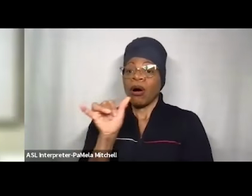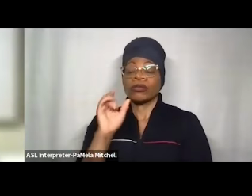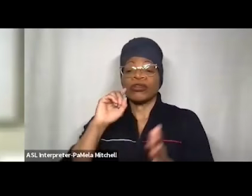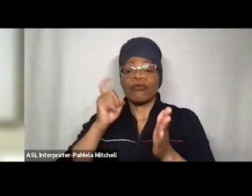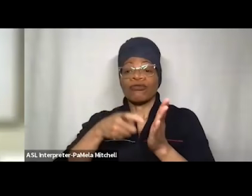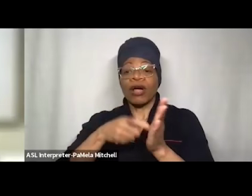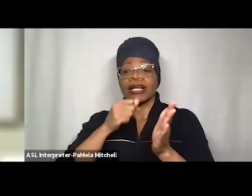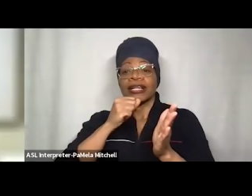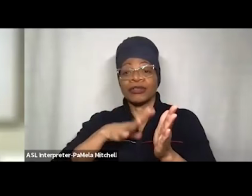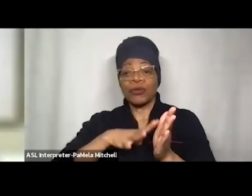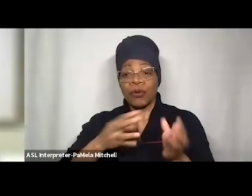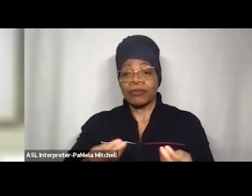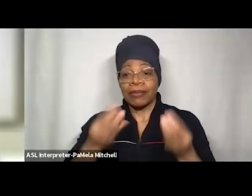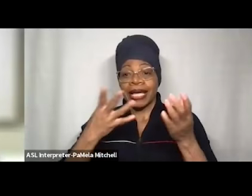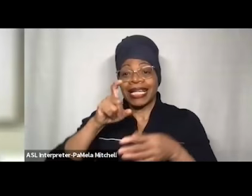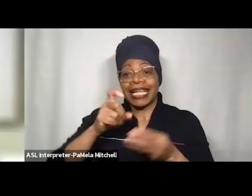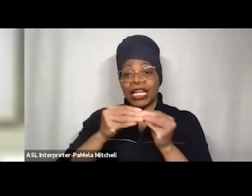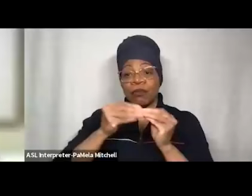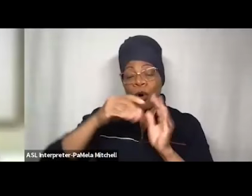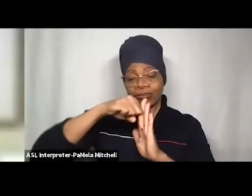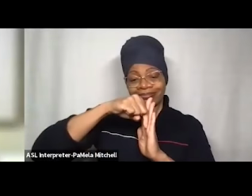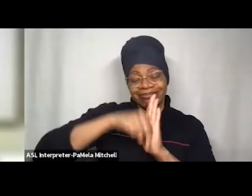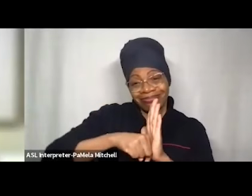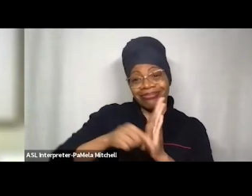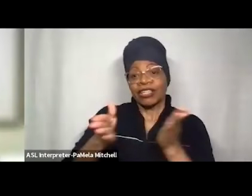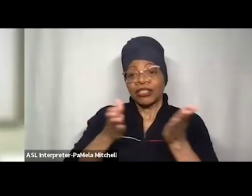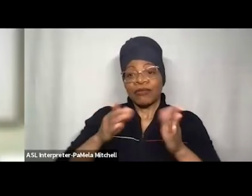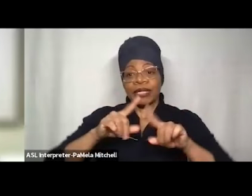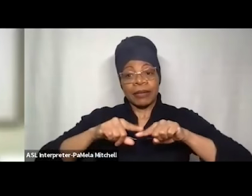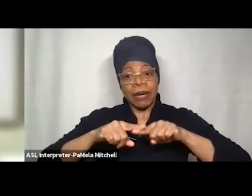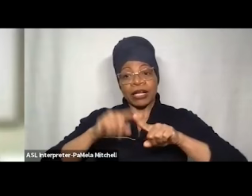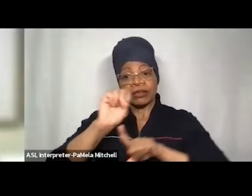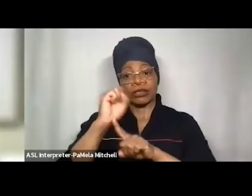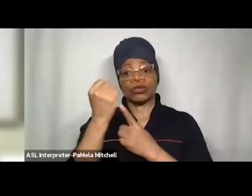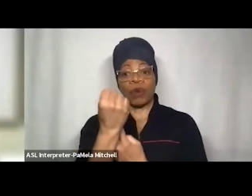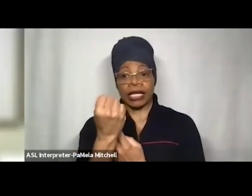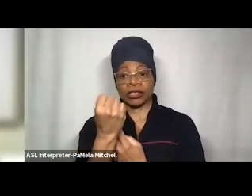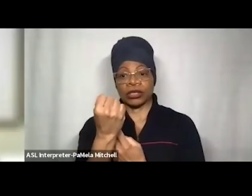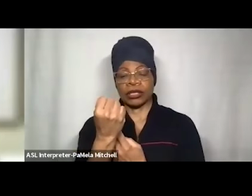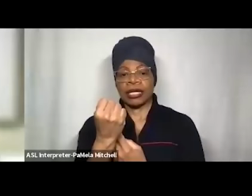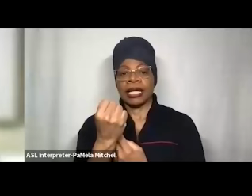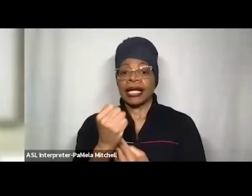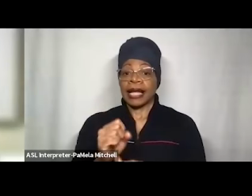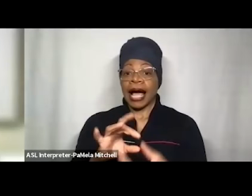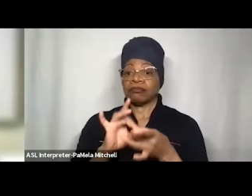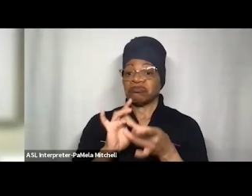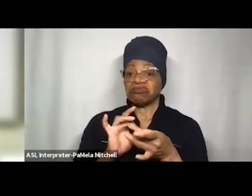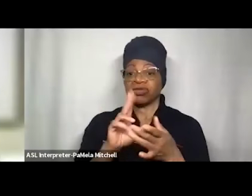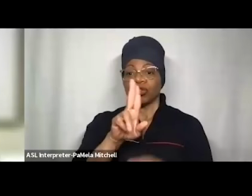may need actually more intensive services in some cases. What about in the US? Let's take a look at this.